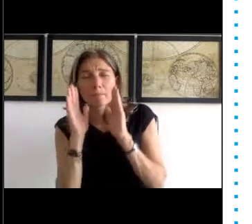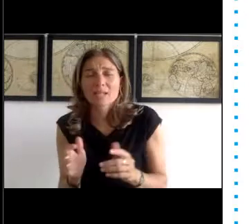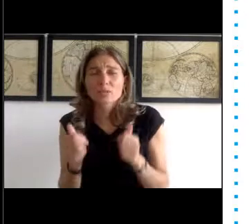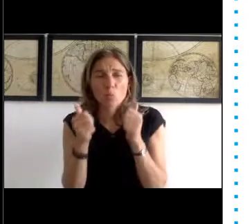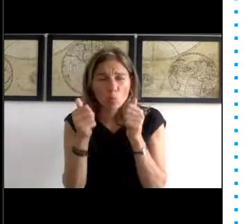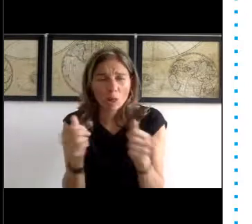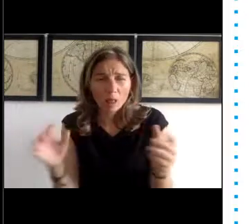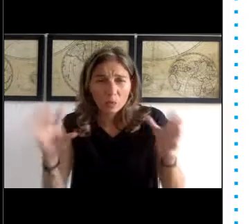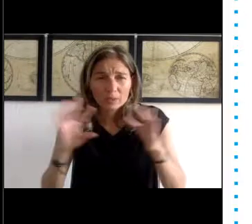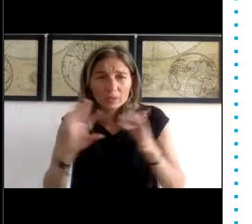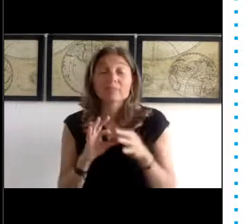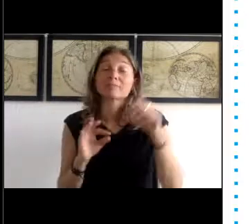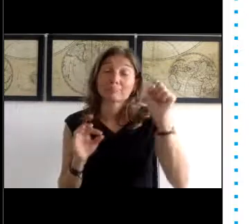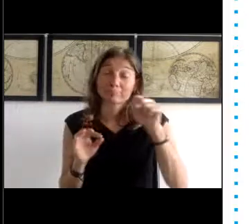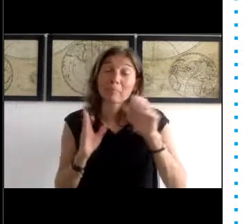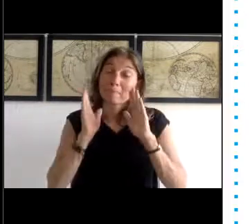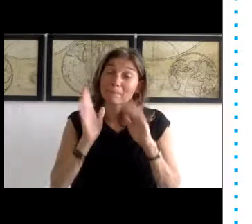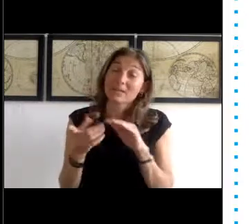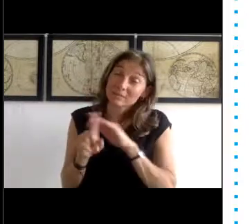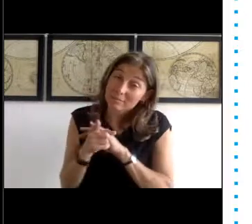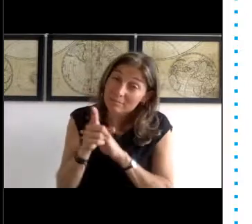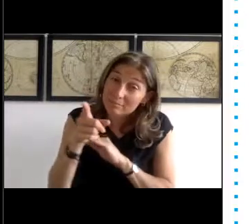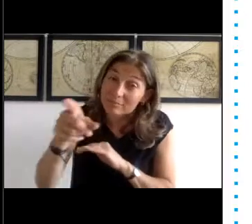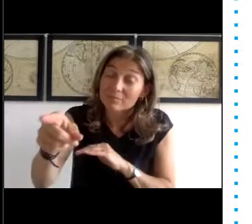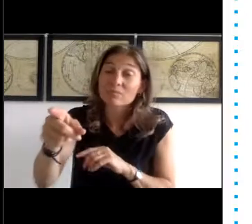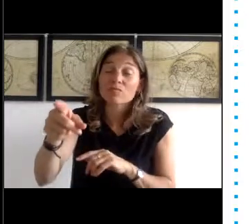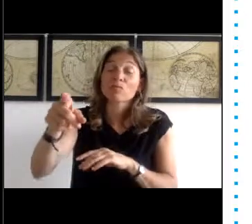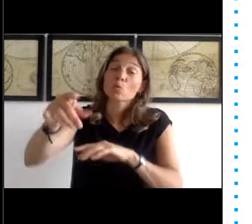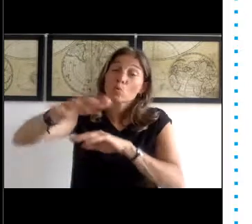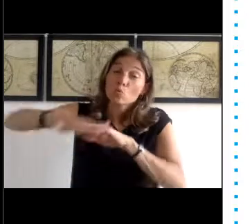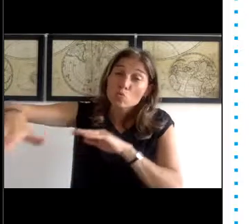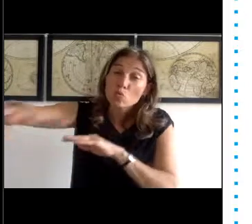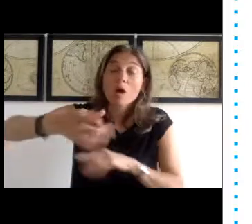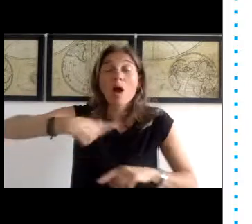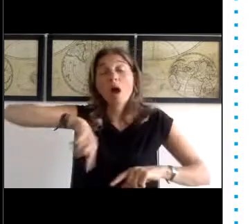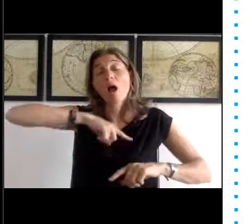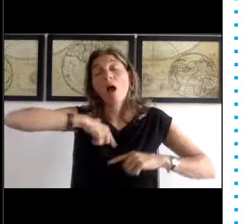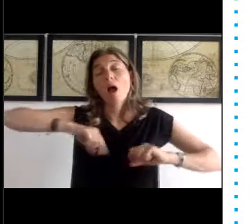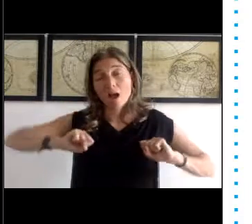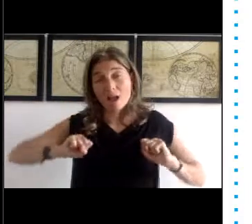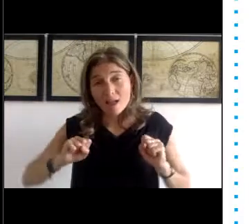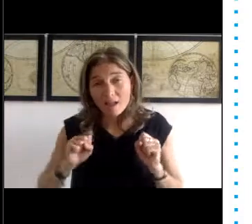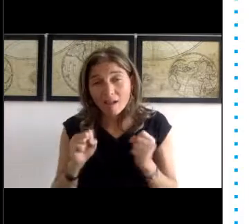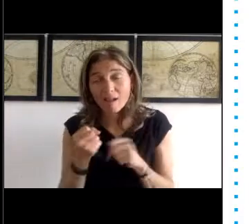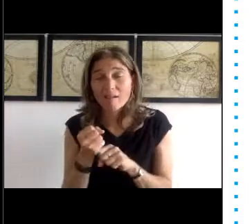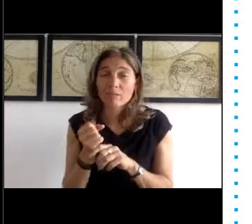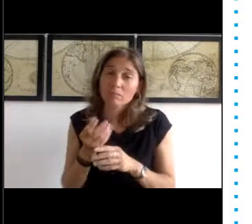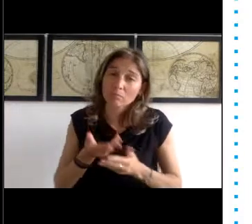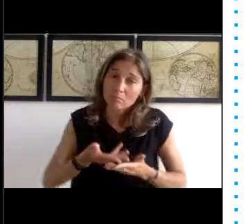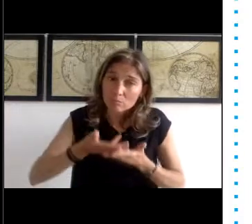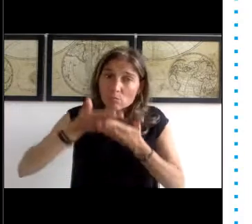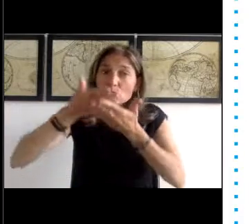Thank you so much. Thank you Loredana. First I want to introduce myself.